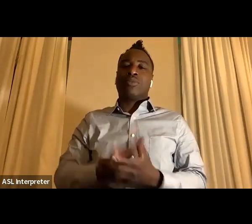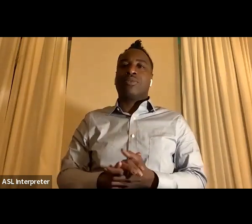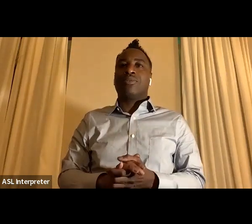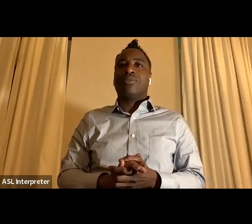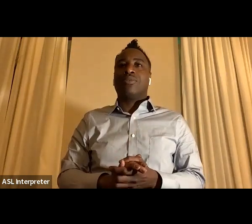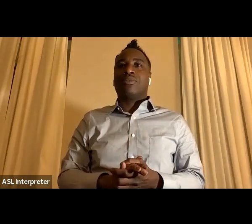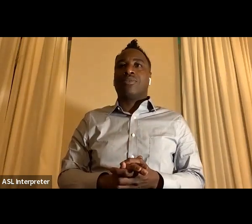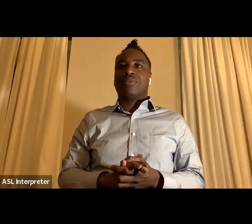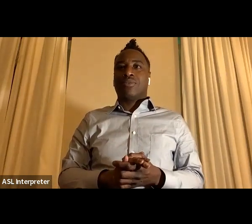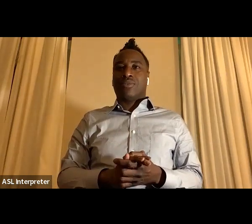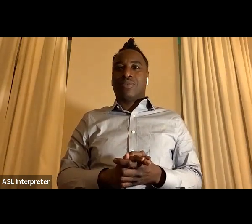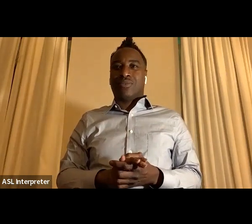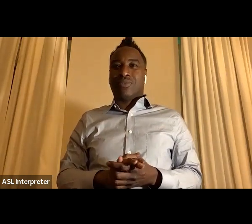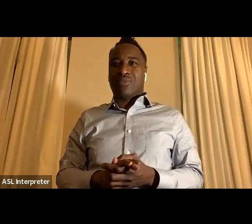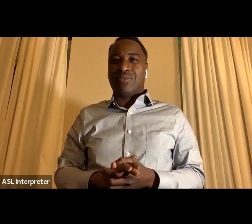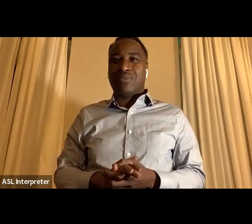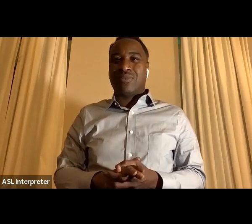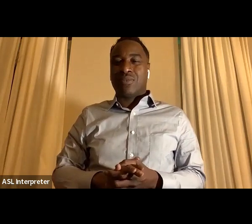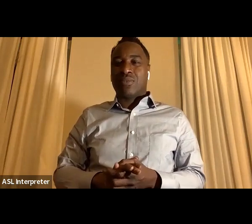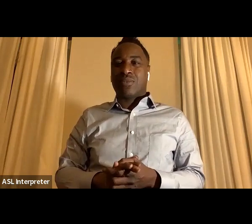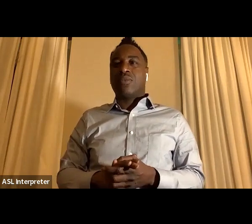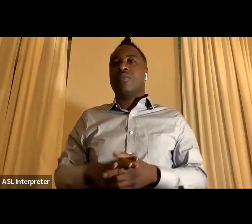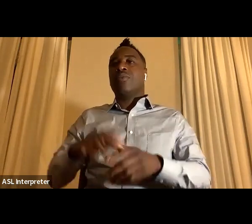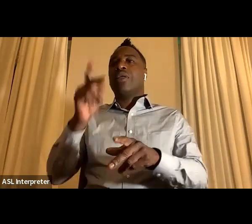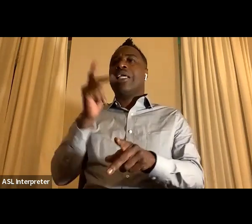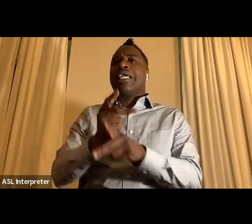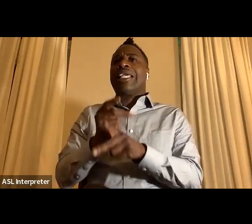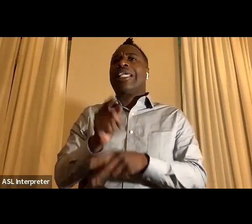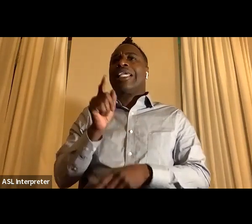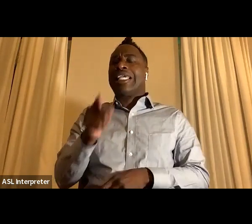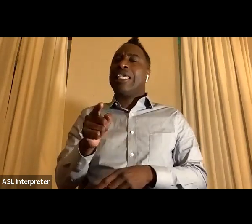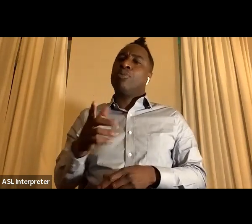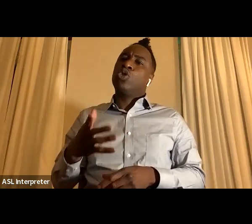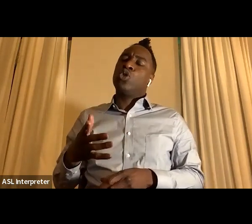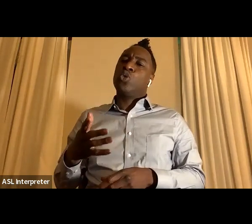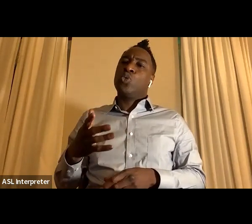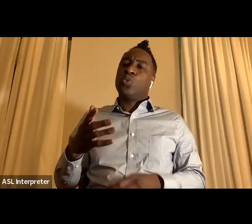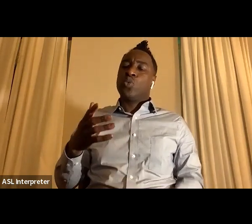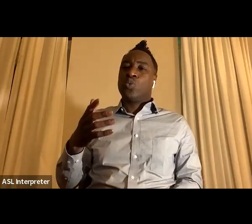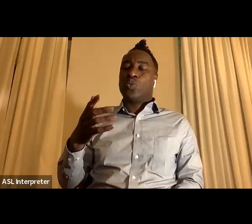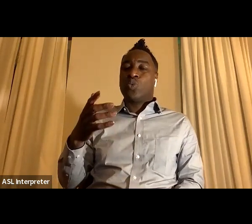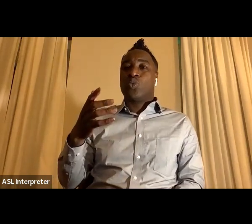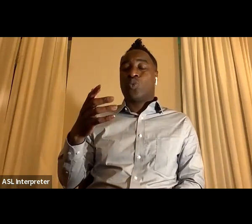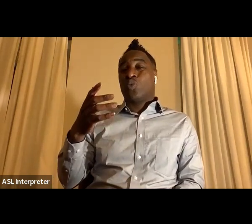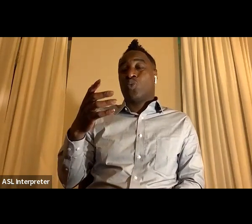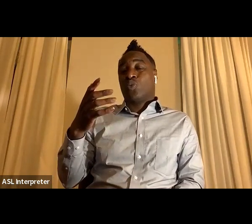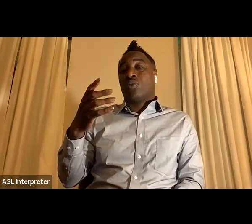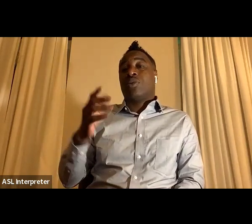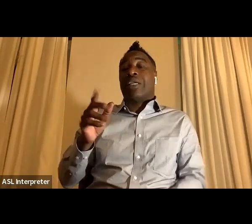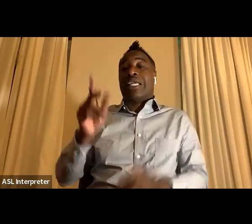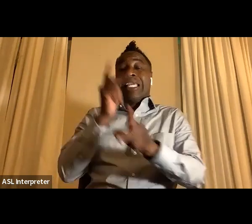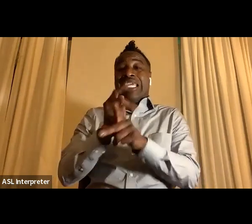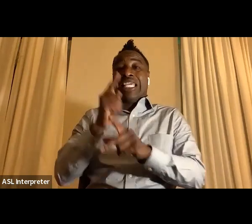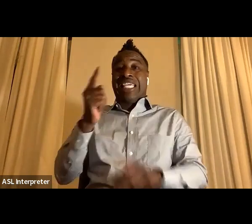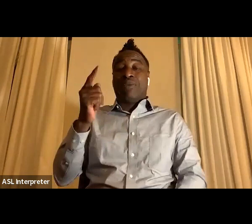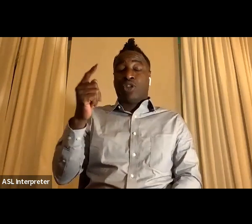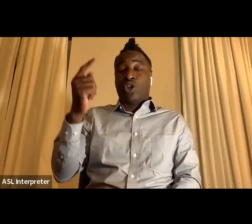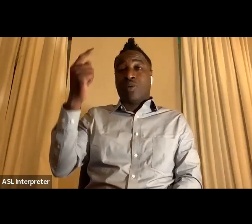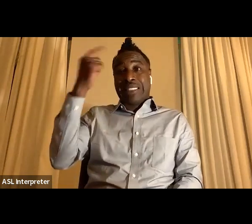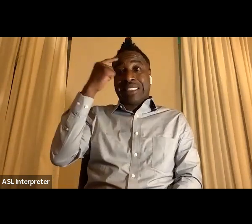it keeps you present and yeah, just saying yeah. And saying to as artists, yeah. Hey, you're looking like using your whole body.